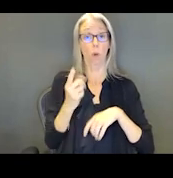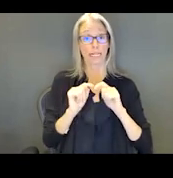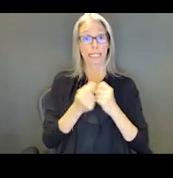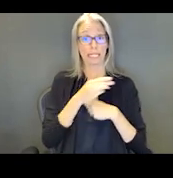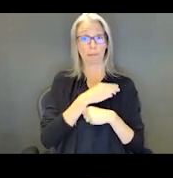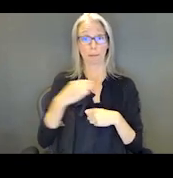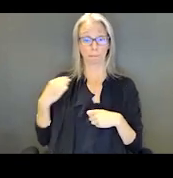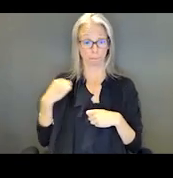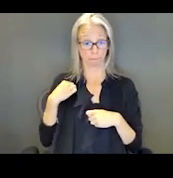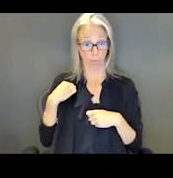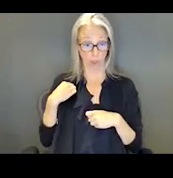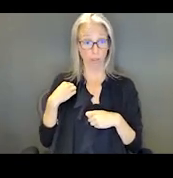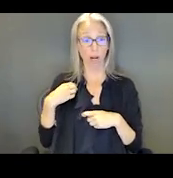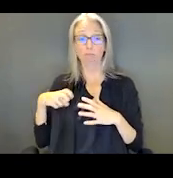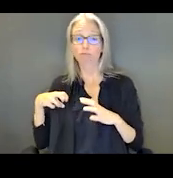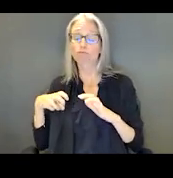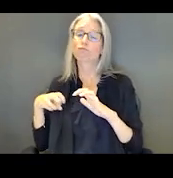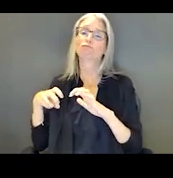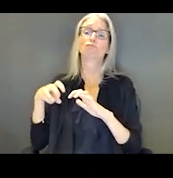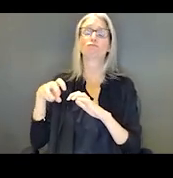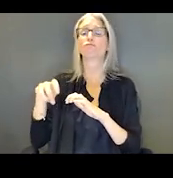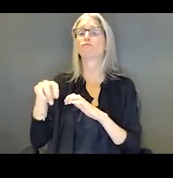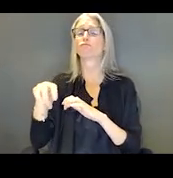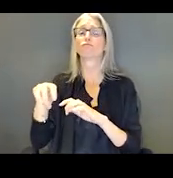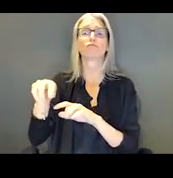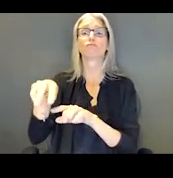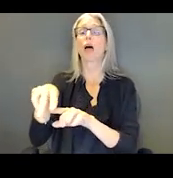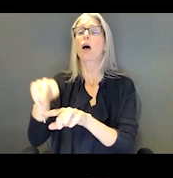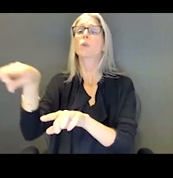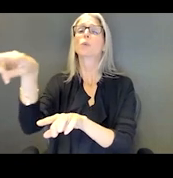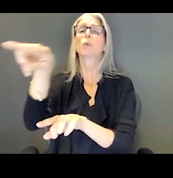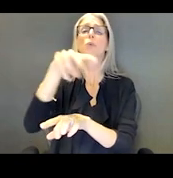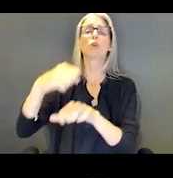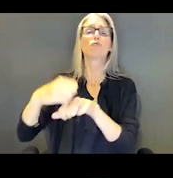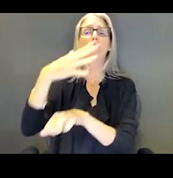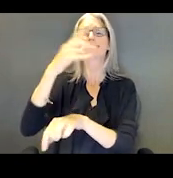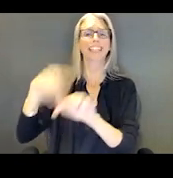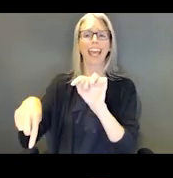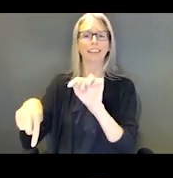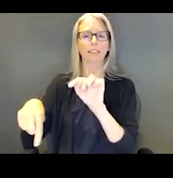They started that they maybe would have spent one night and left the next day. 99% of a